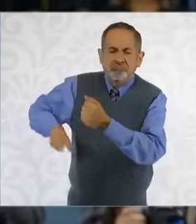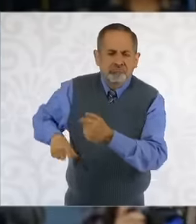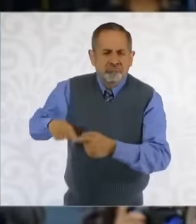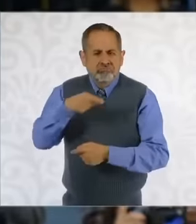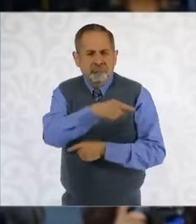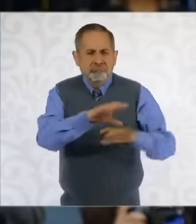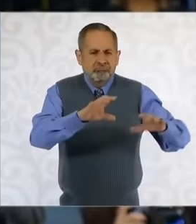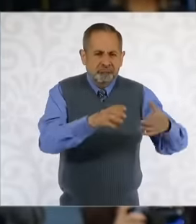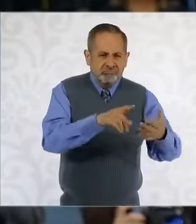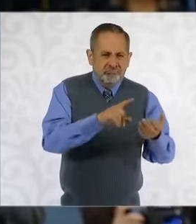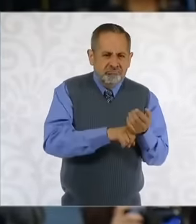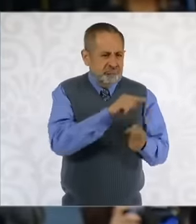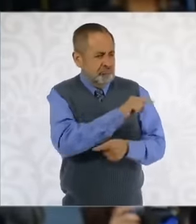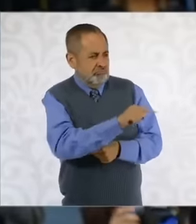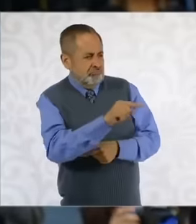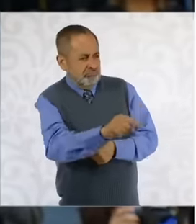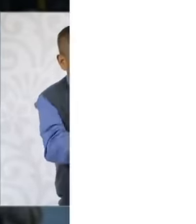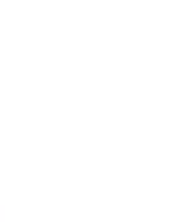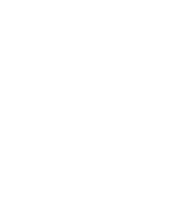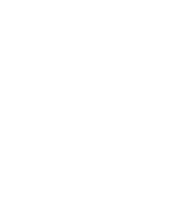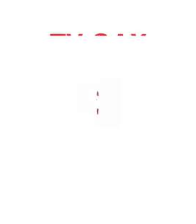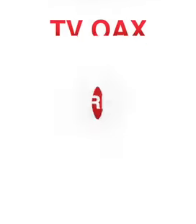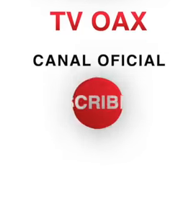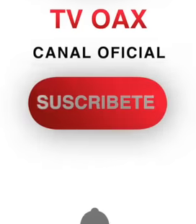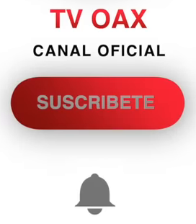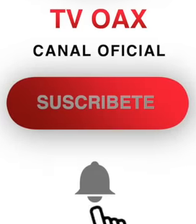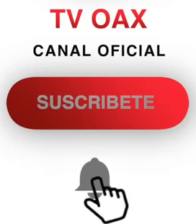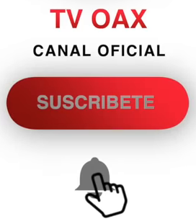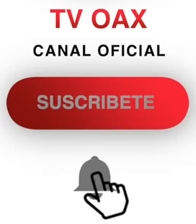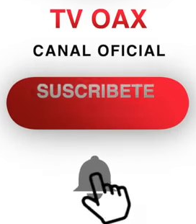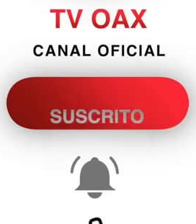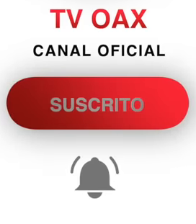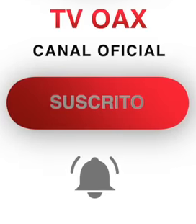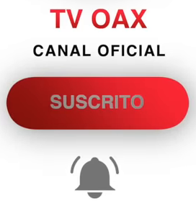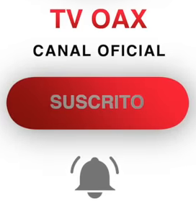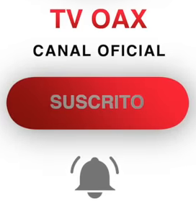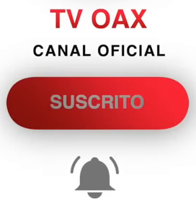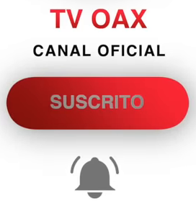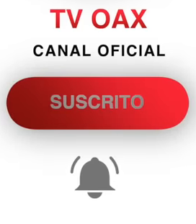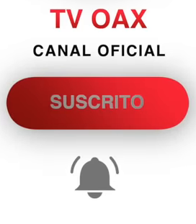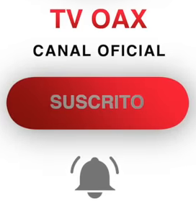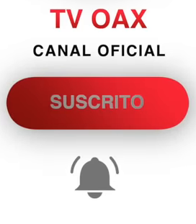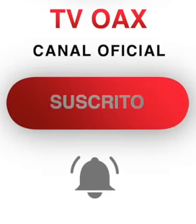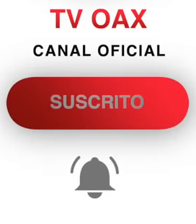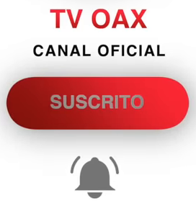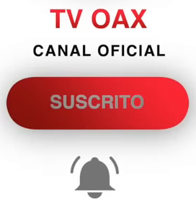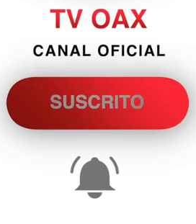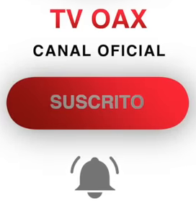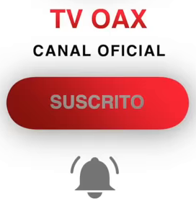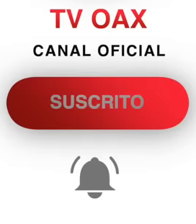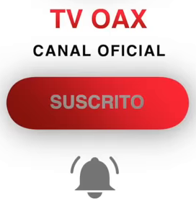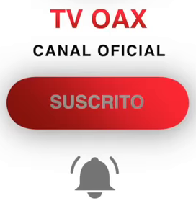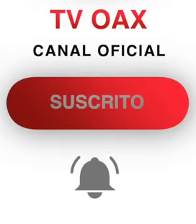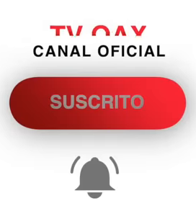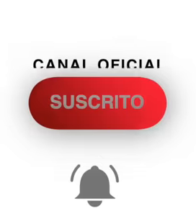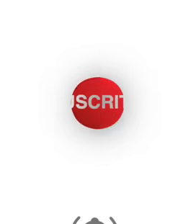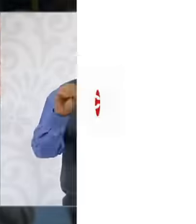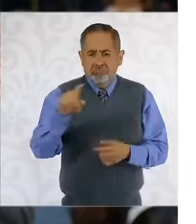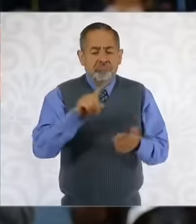as And how interesting about the interviewer José Ramón Cosío, the minister talks about the